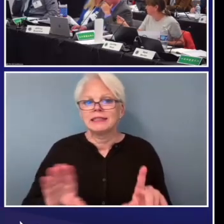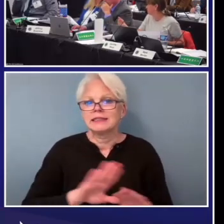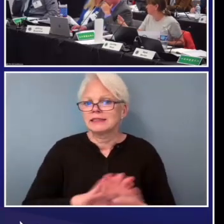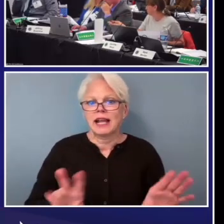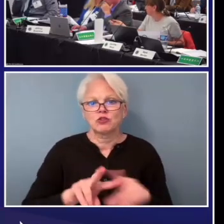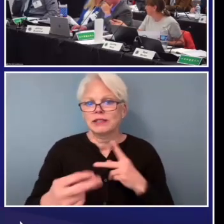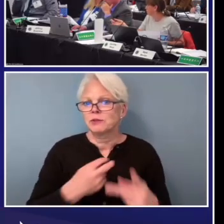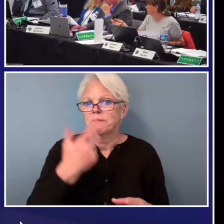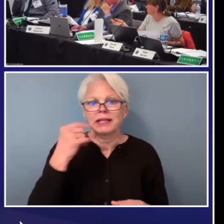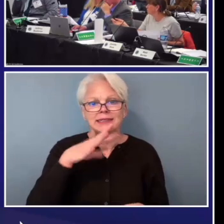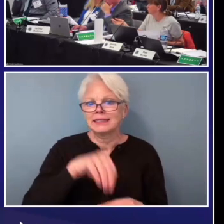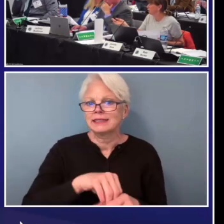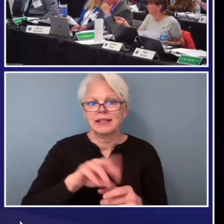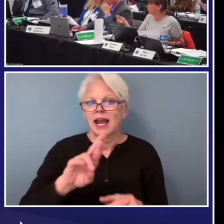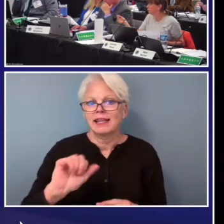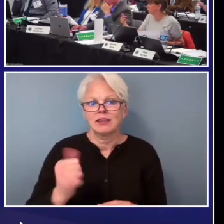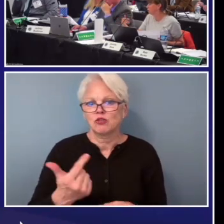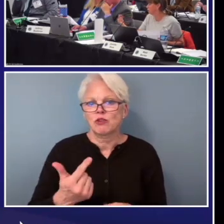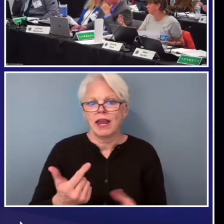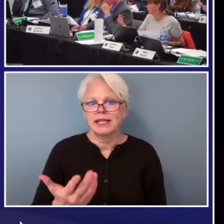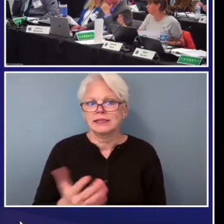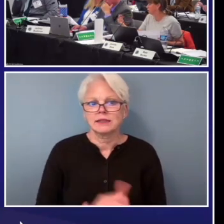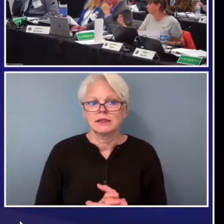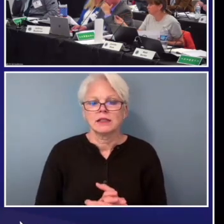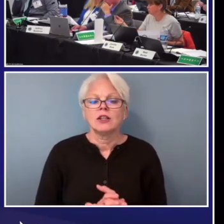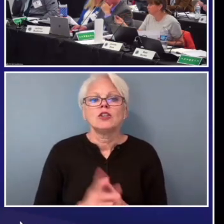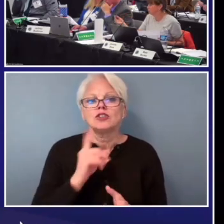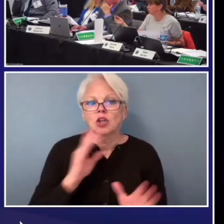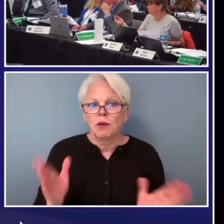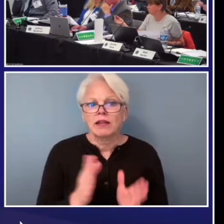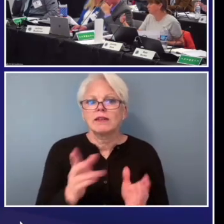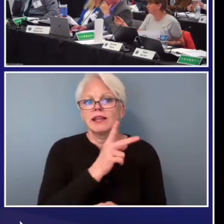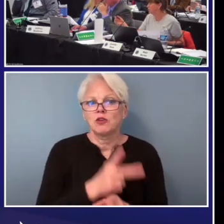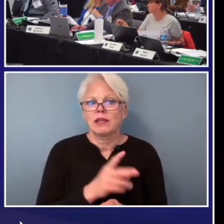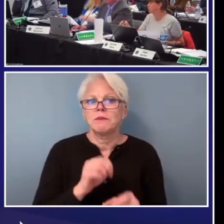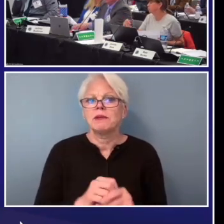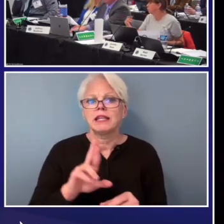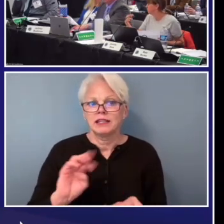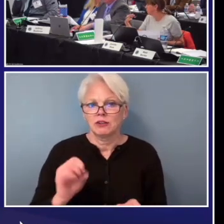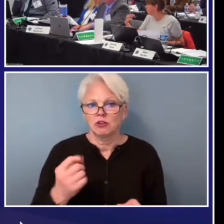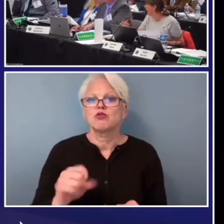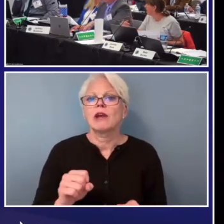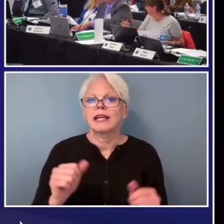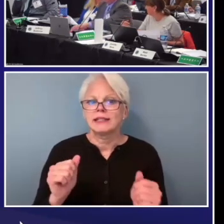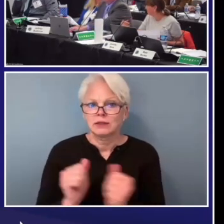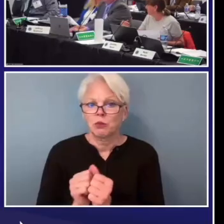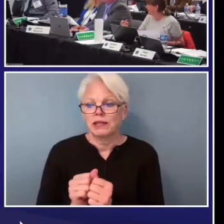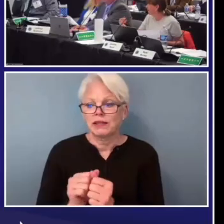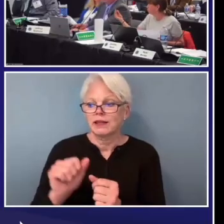it's not in regulation. And so I would urge that you can keep it in regulation, with the May, and with